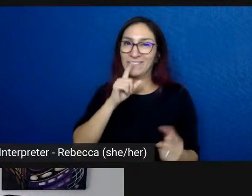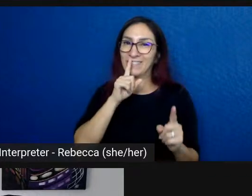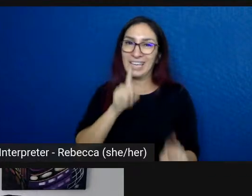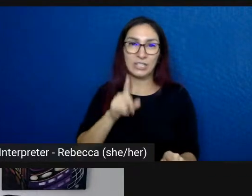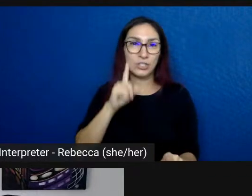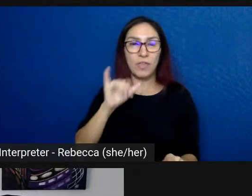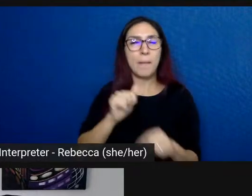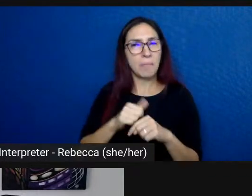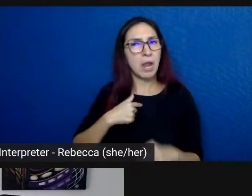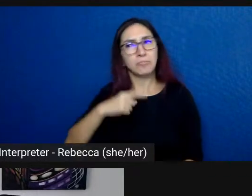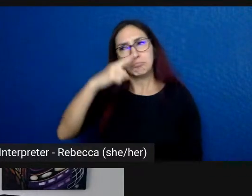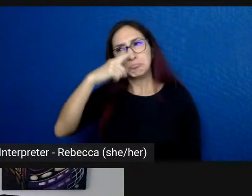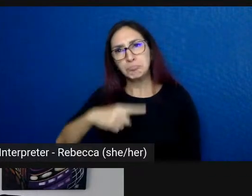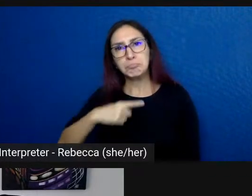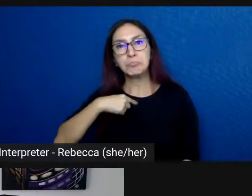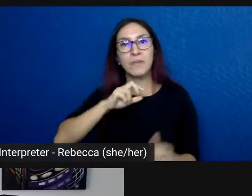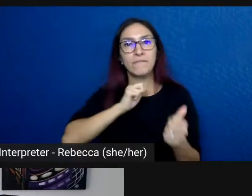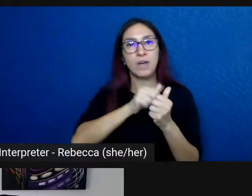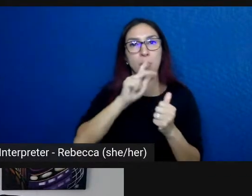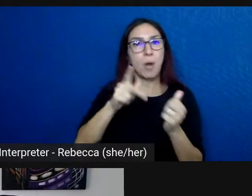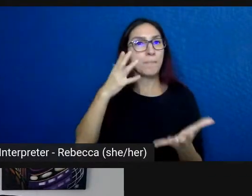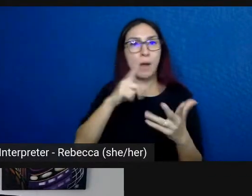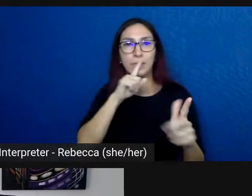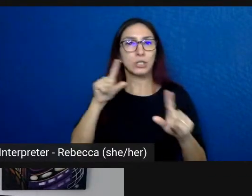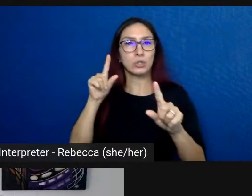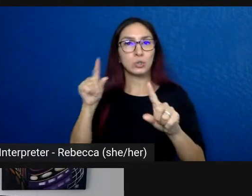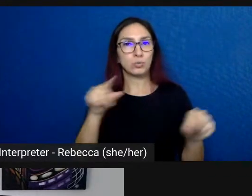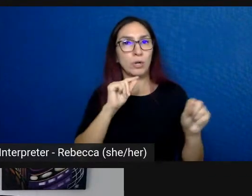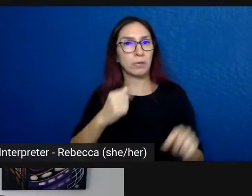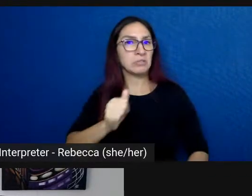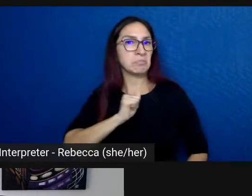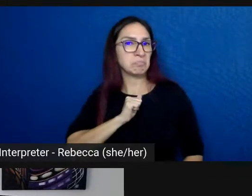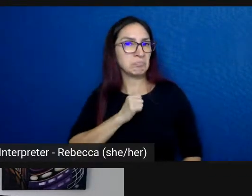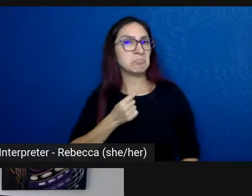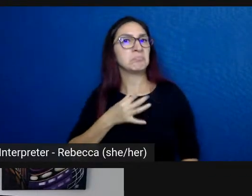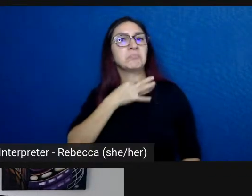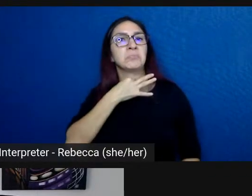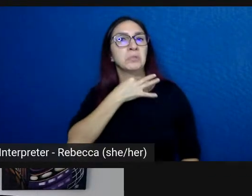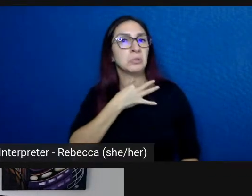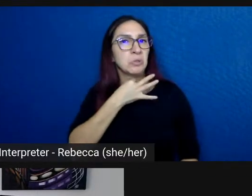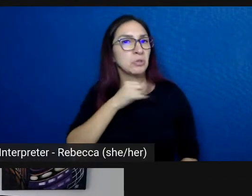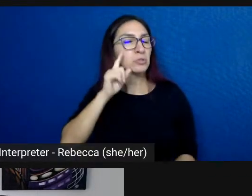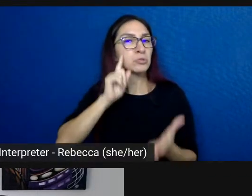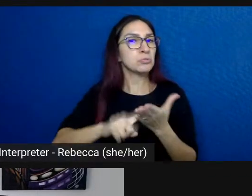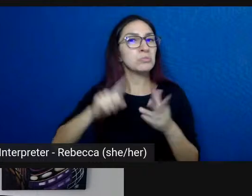Unfortunately, I have not researched the existing Plugins that provide that so I do not have an answer to that but I would be happy to follow-up